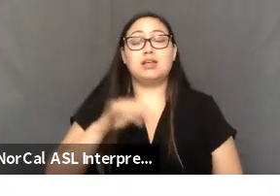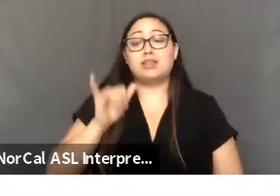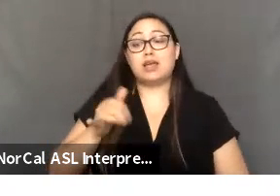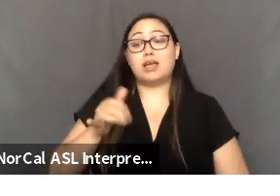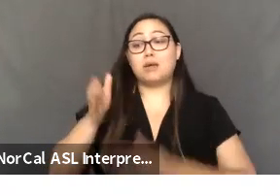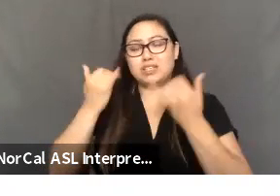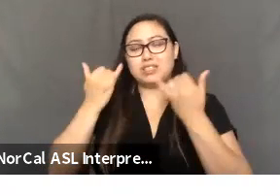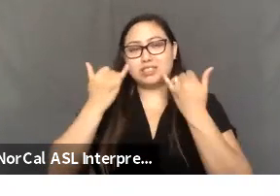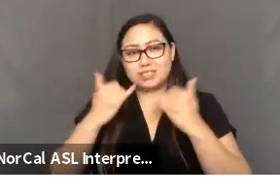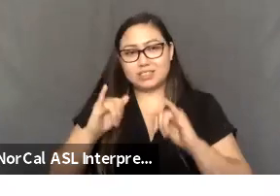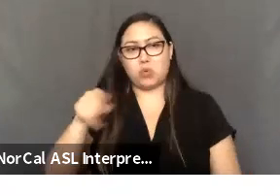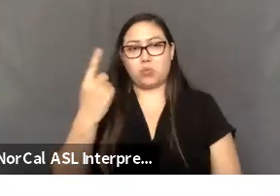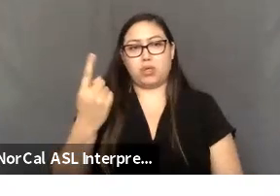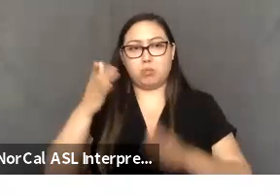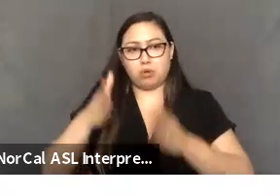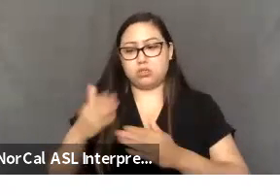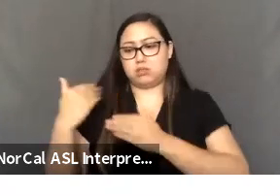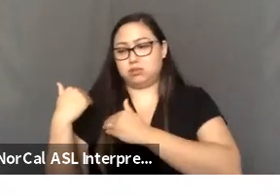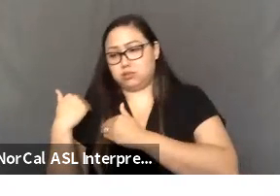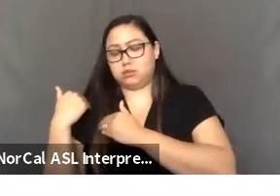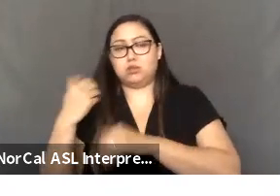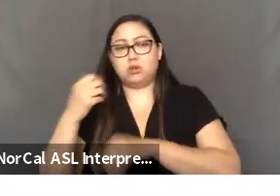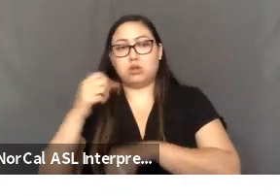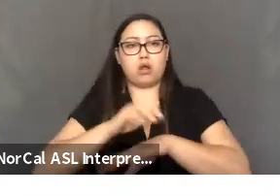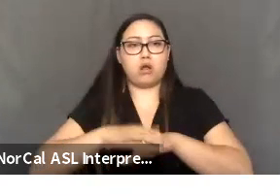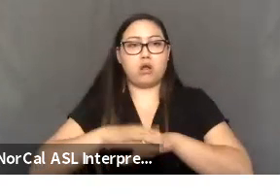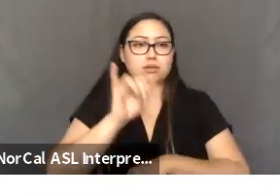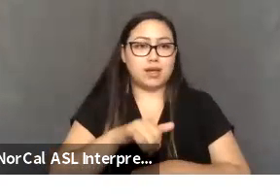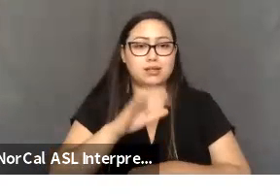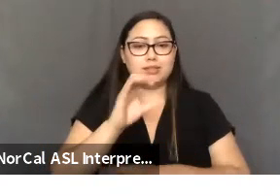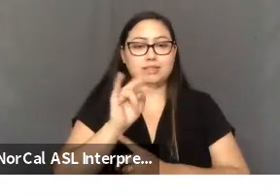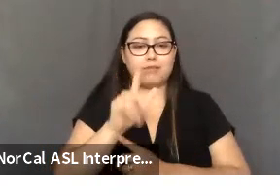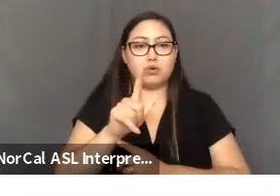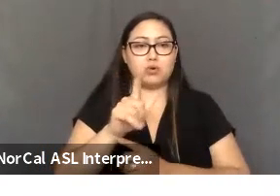dedicated to working on these initiatives and the civil rights coordinator really leaned on